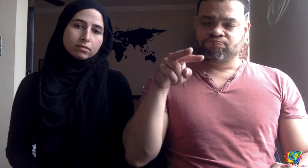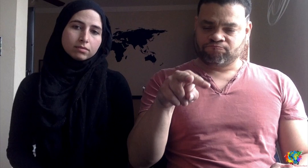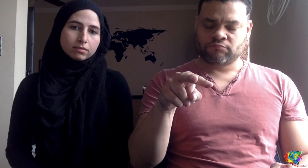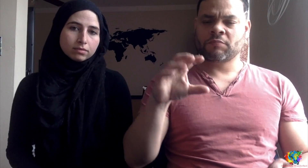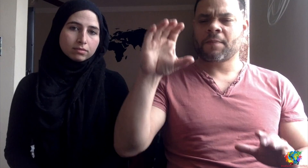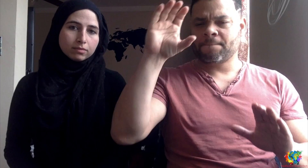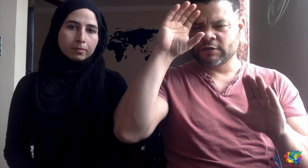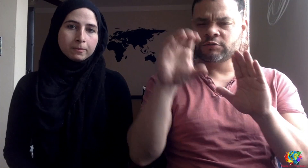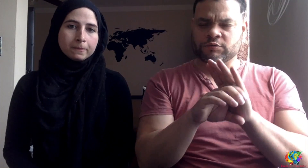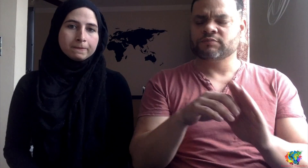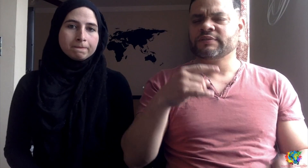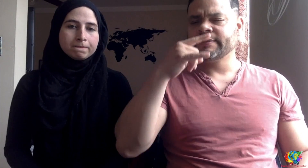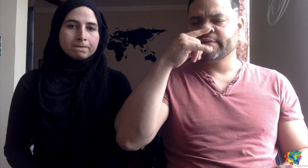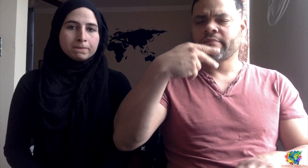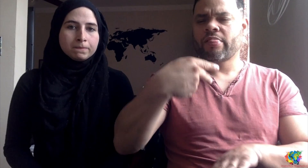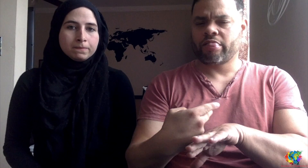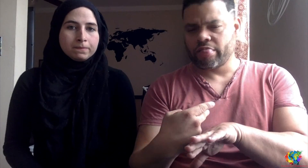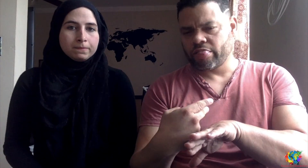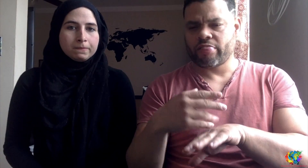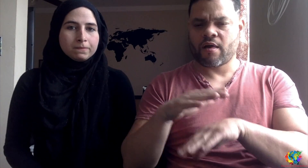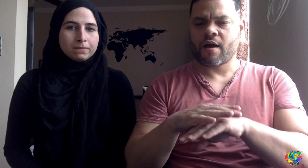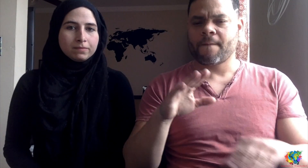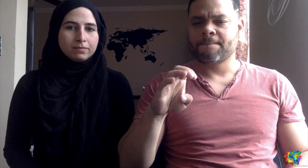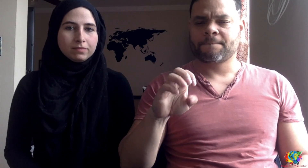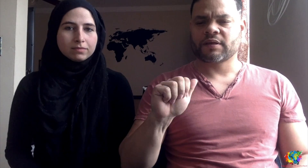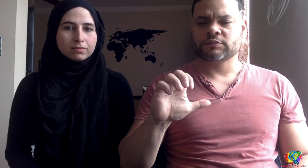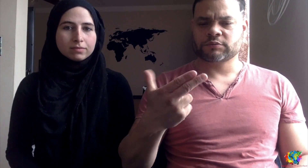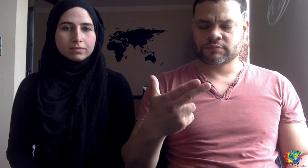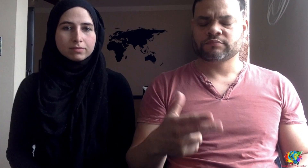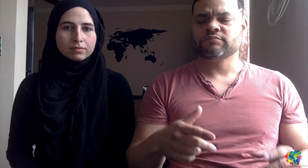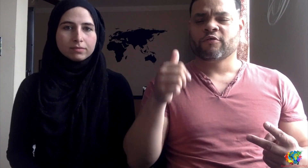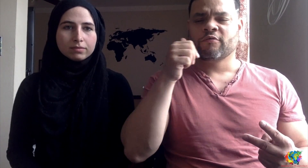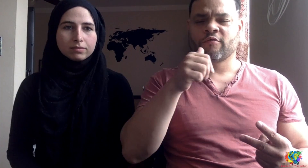Gregory: I saw a picture of a kid laying on the beach